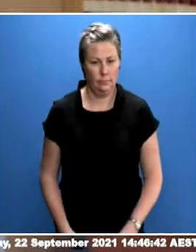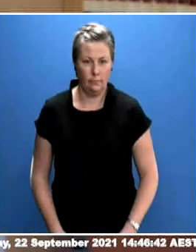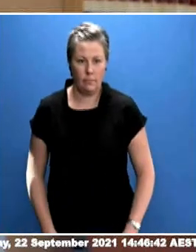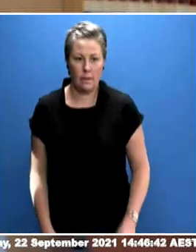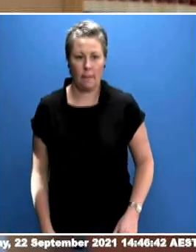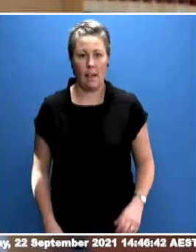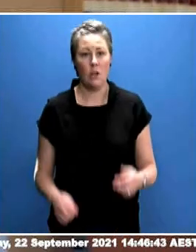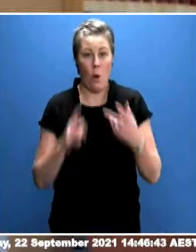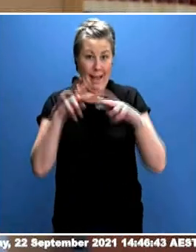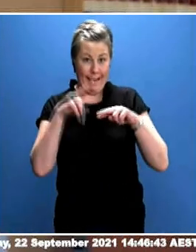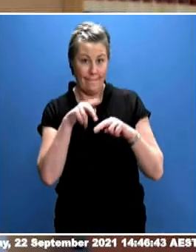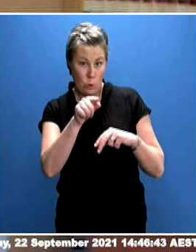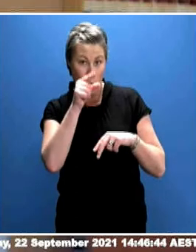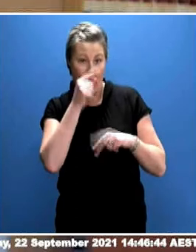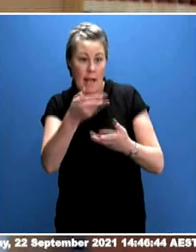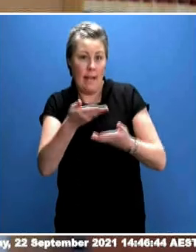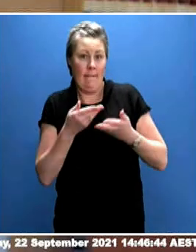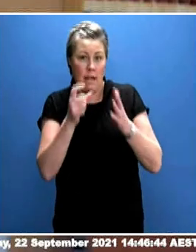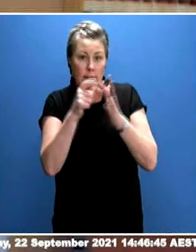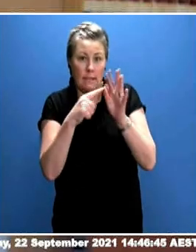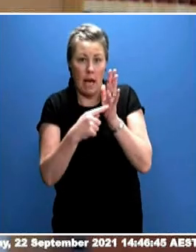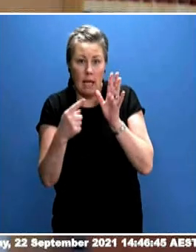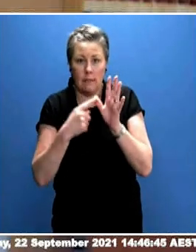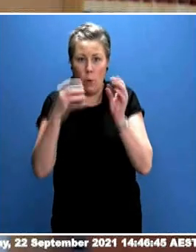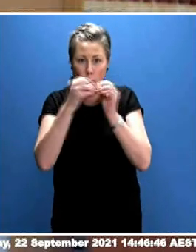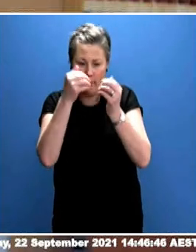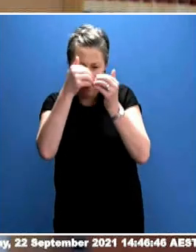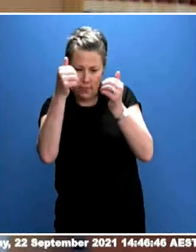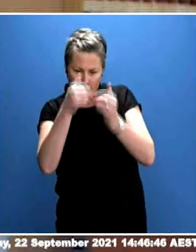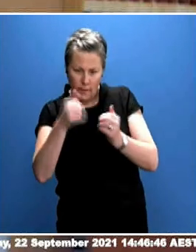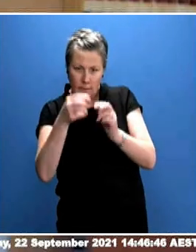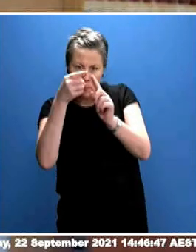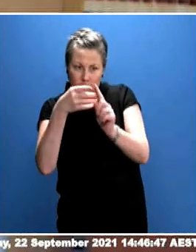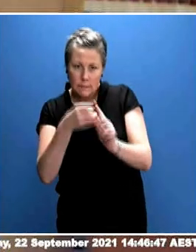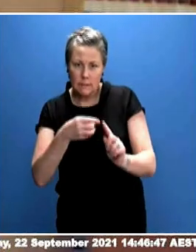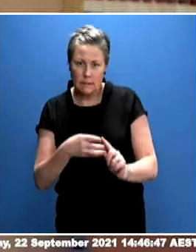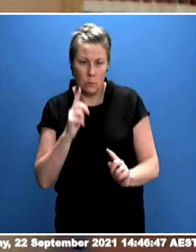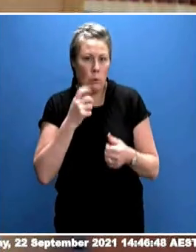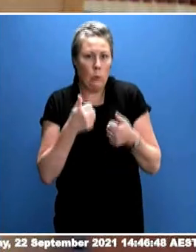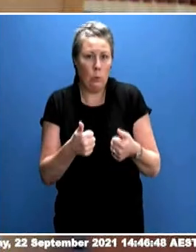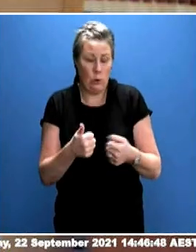and breakdown that you can, that would be appreciated. We're now at 2.45, Chair.